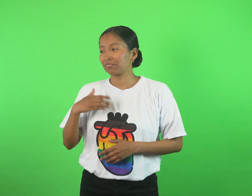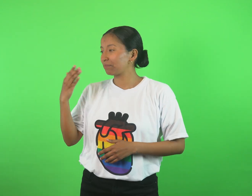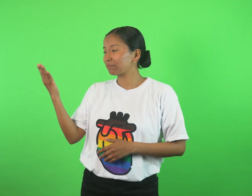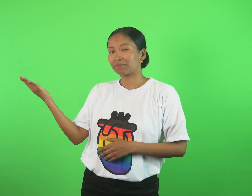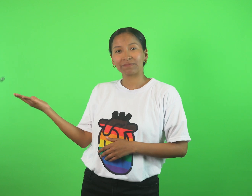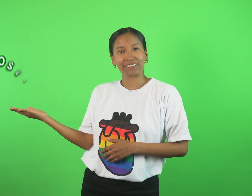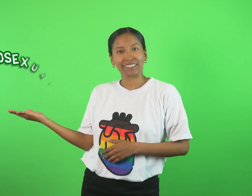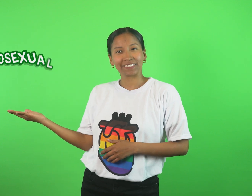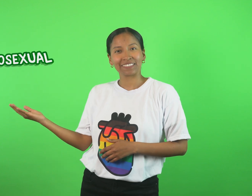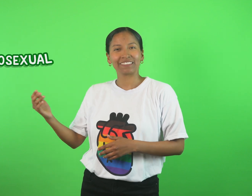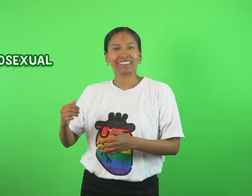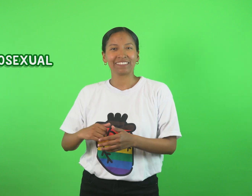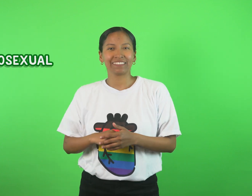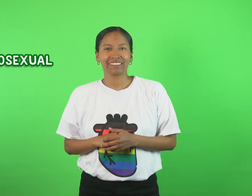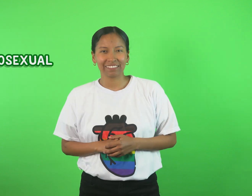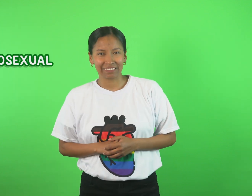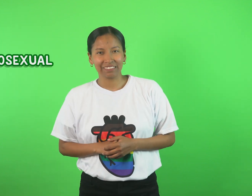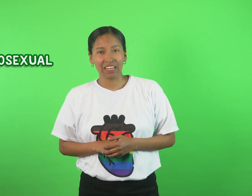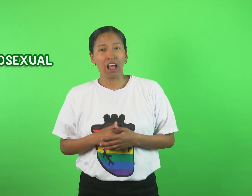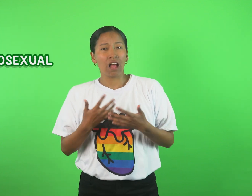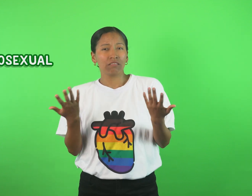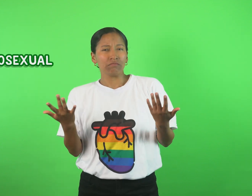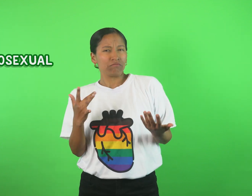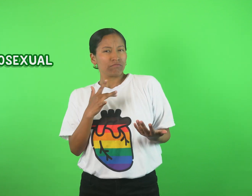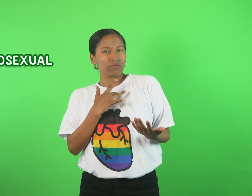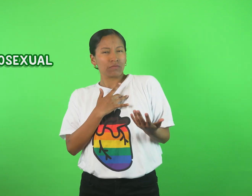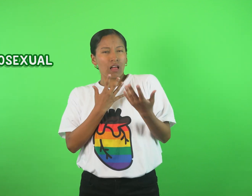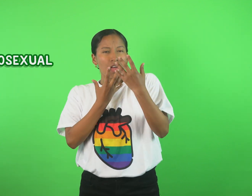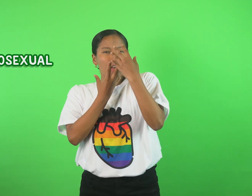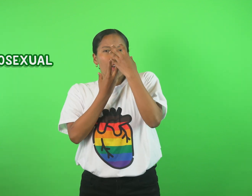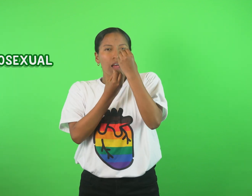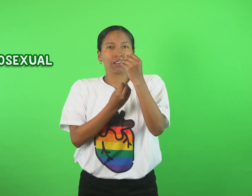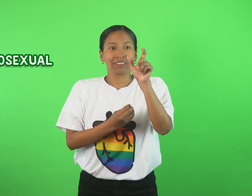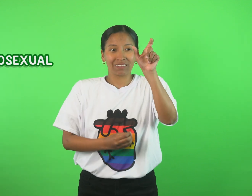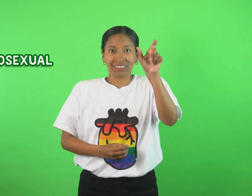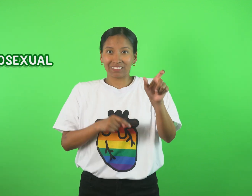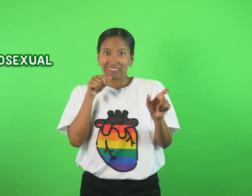Homosexual: when we are attracted